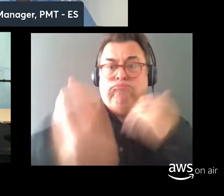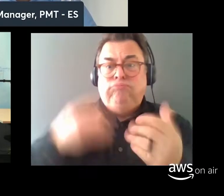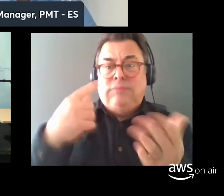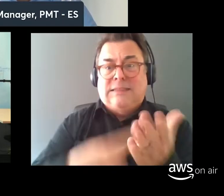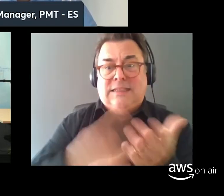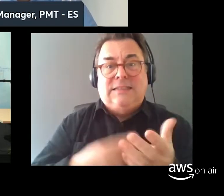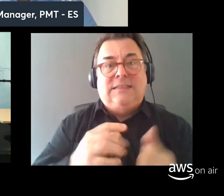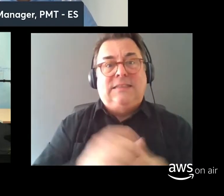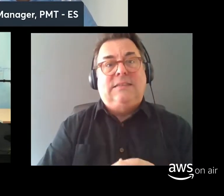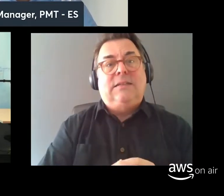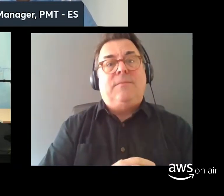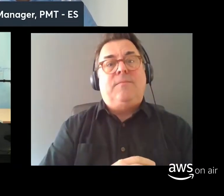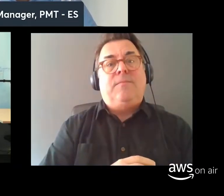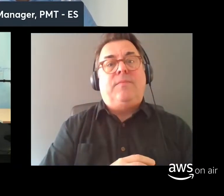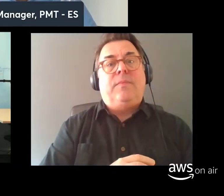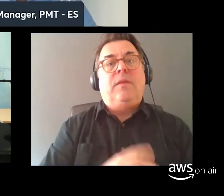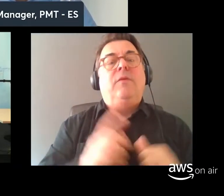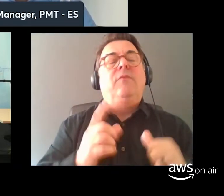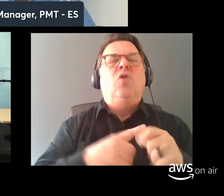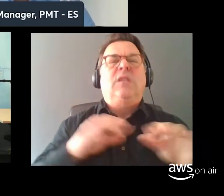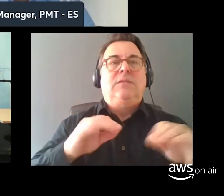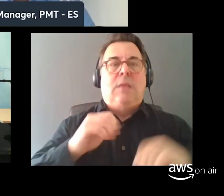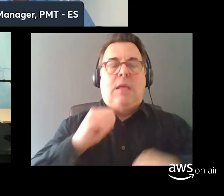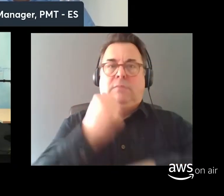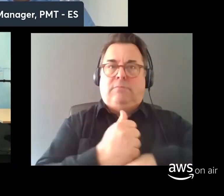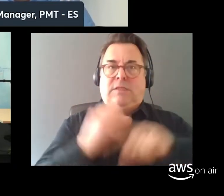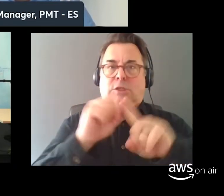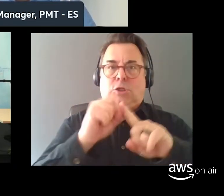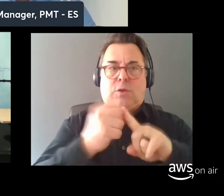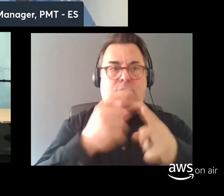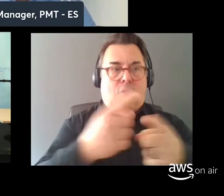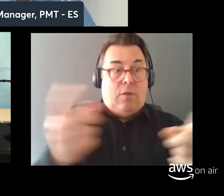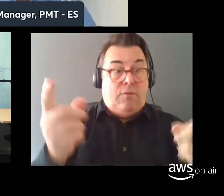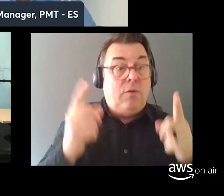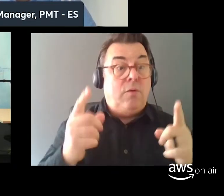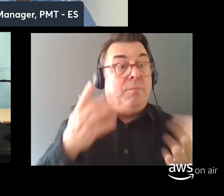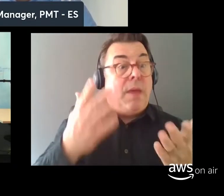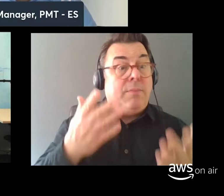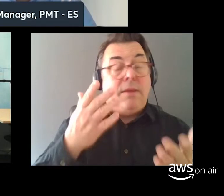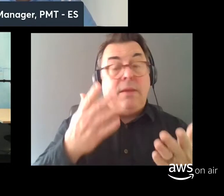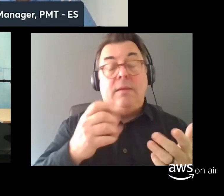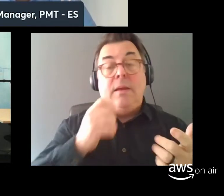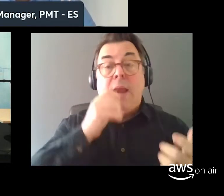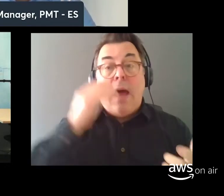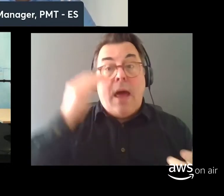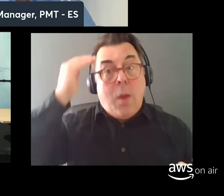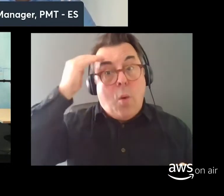Let's level set for everybody who's watching. If they may not be aware of Aurora Serverless,